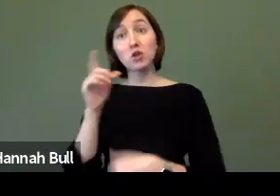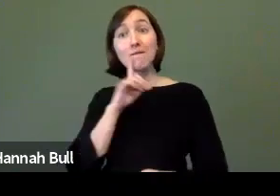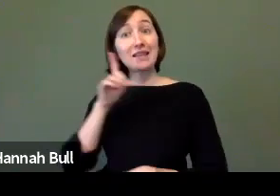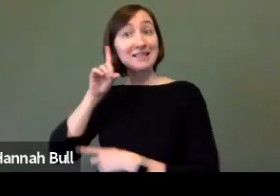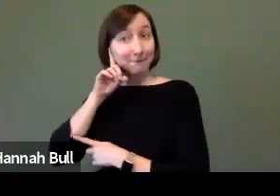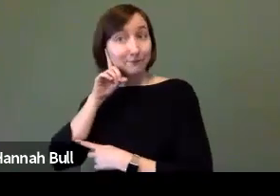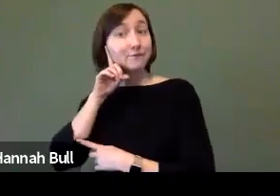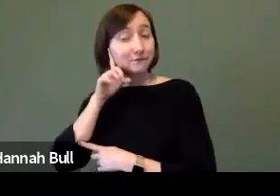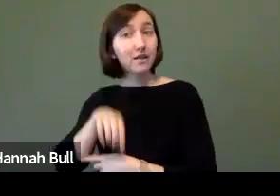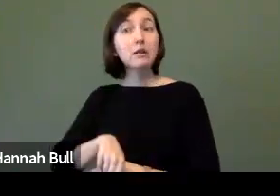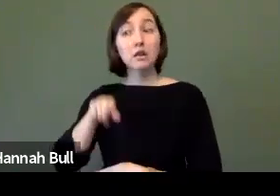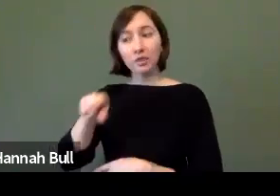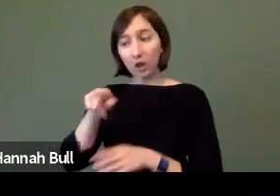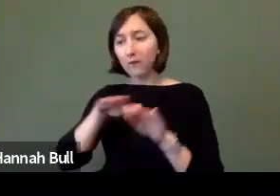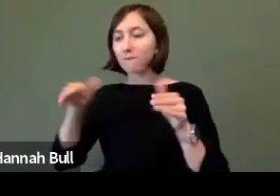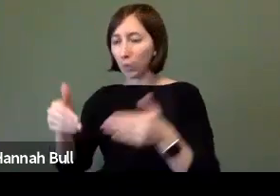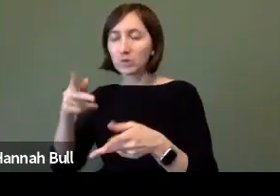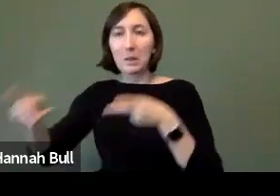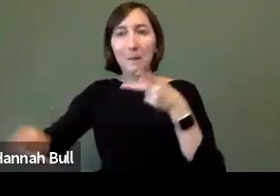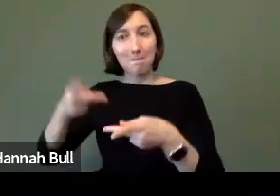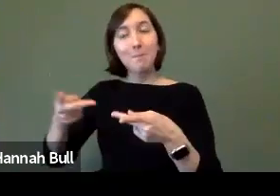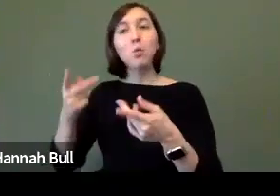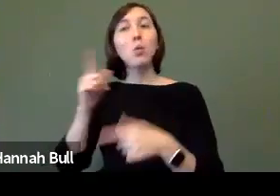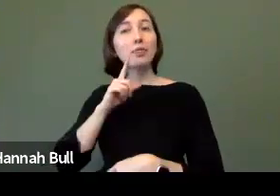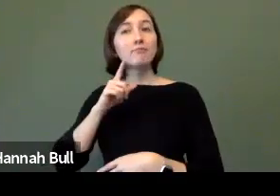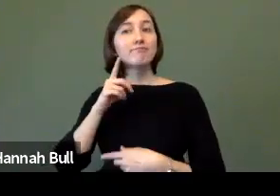Being able to come together and communicate